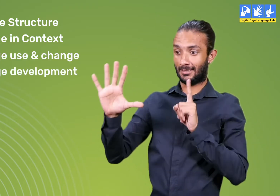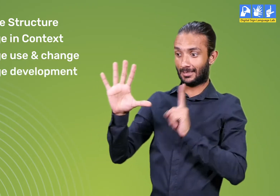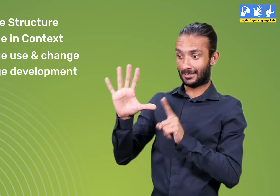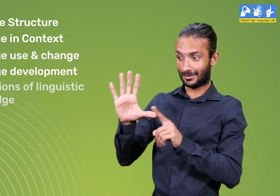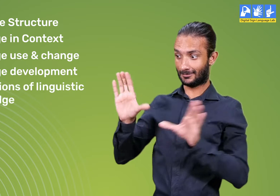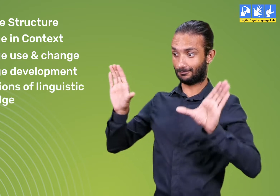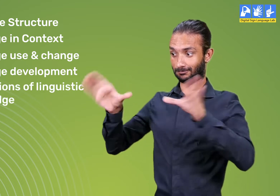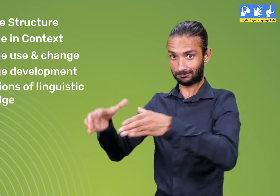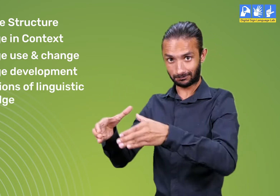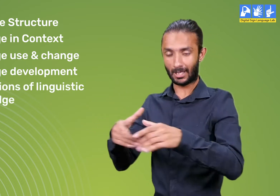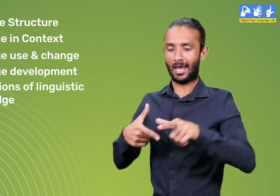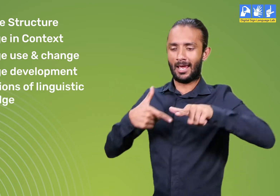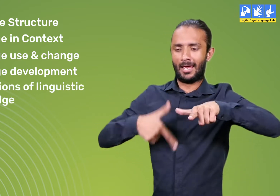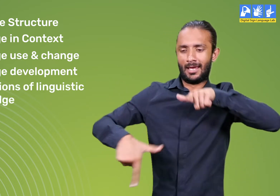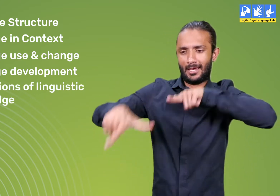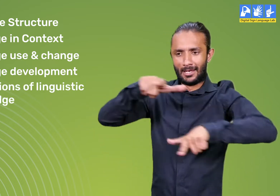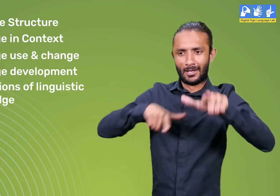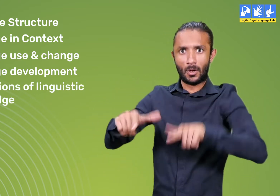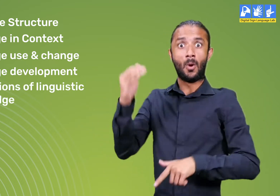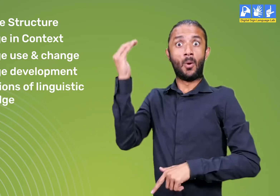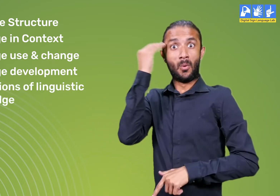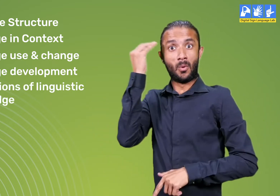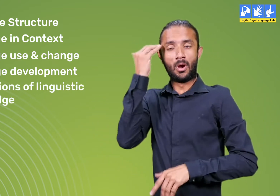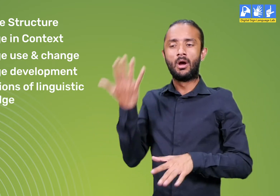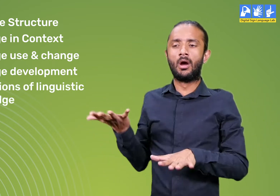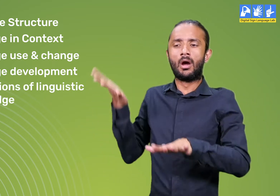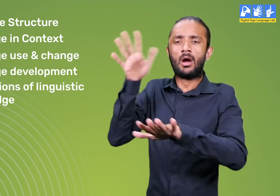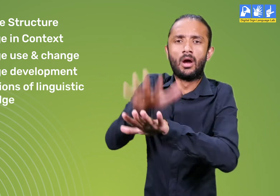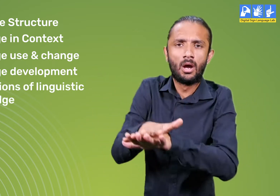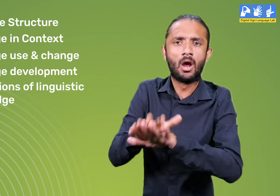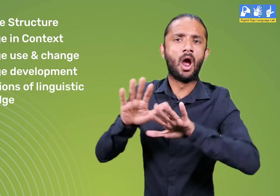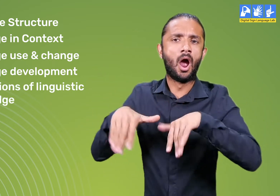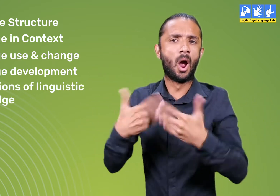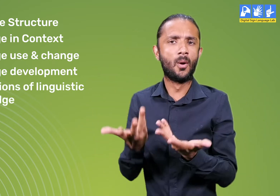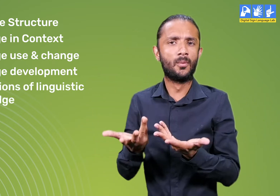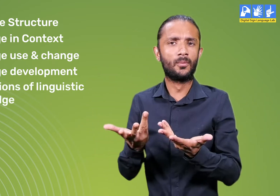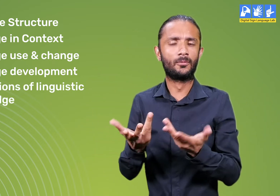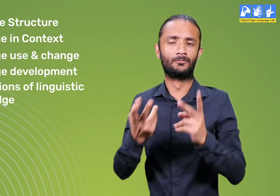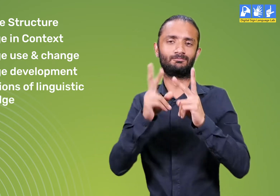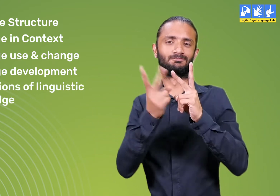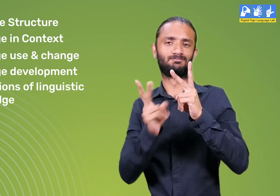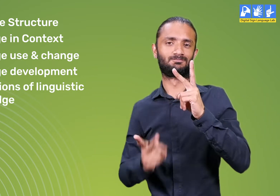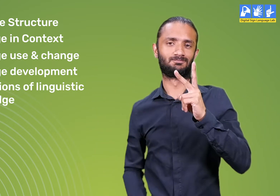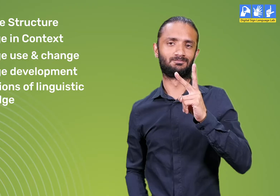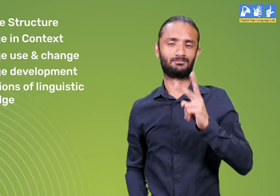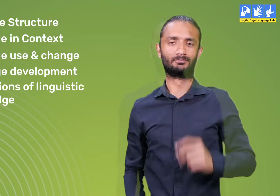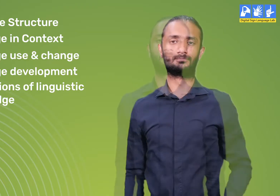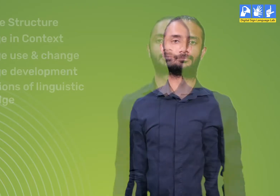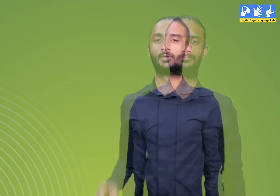5.Applications of linguistic knowledge and many more .